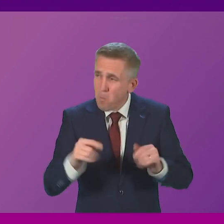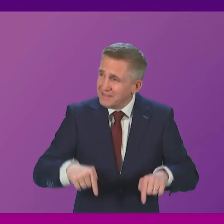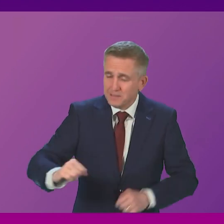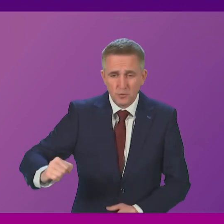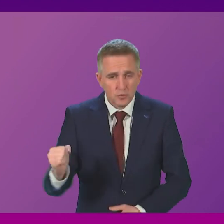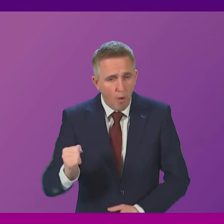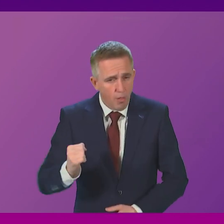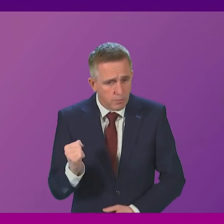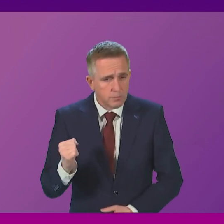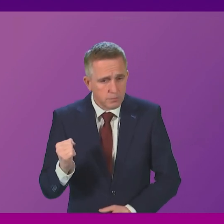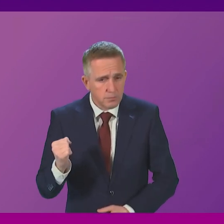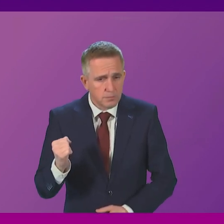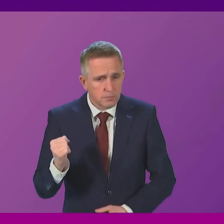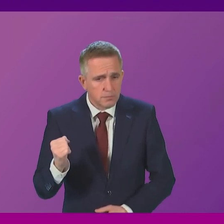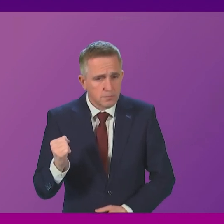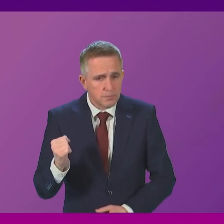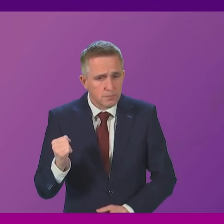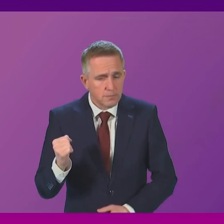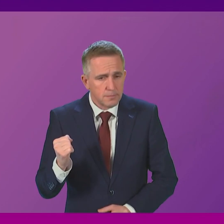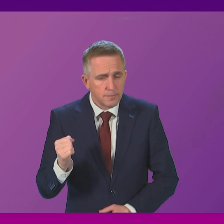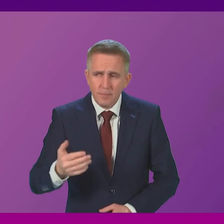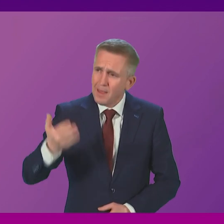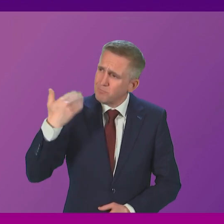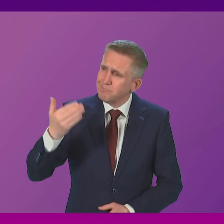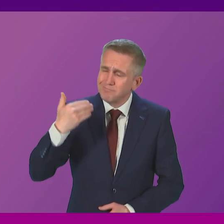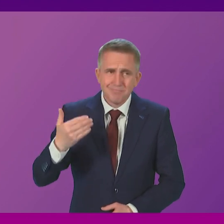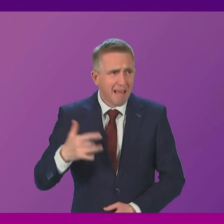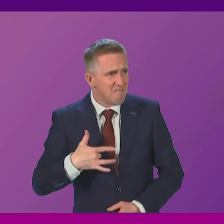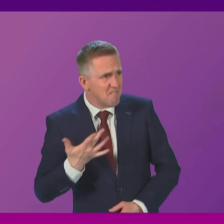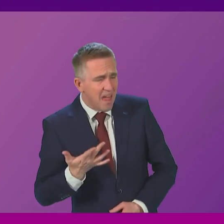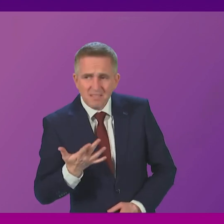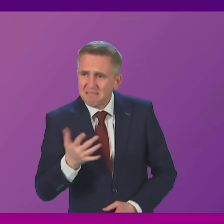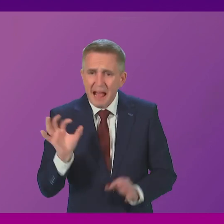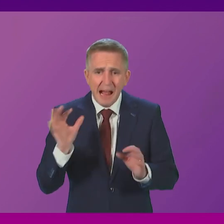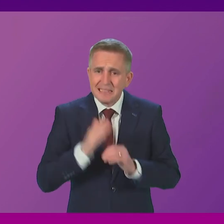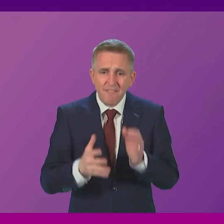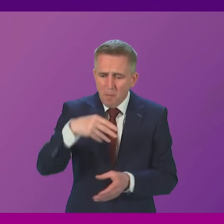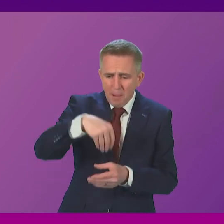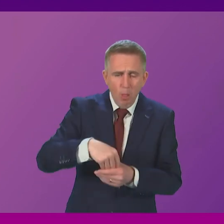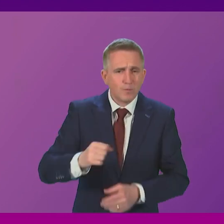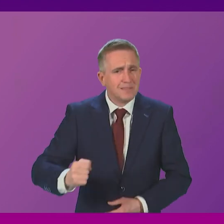There was a time not all that long ago when I felt that I simply did not belong here in Scotland.